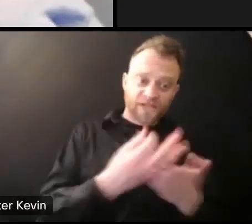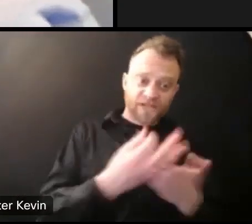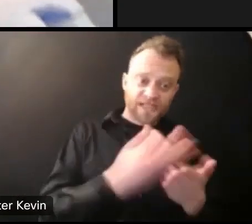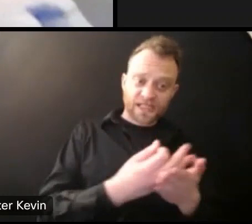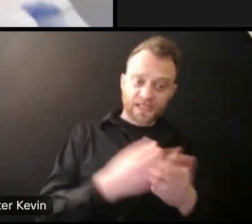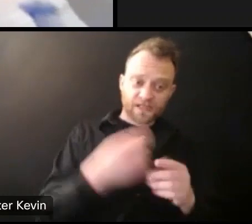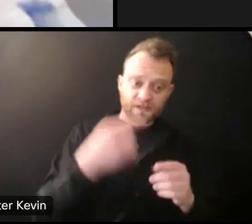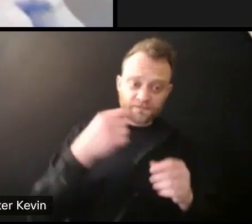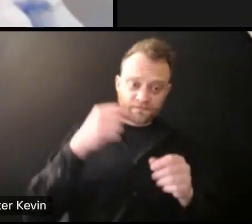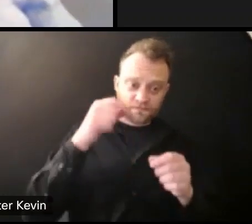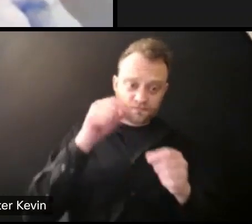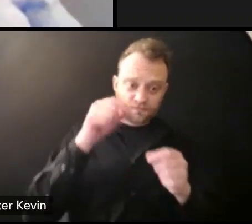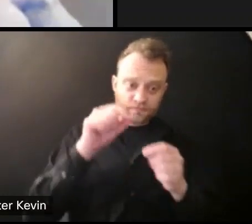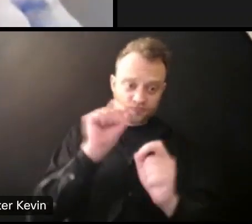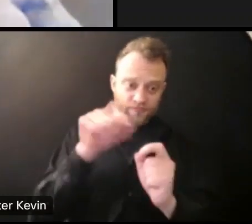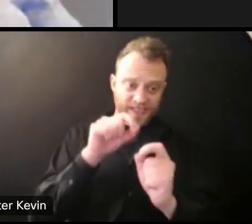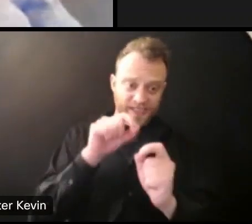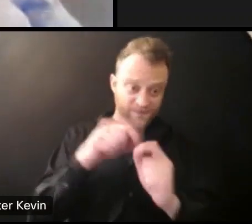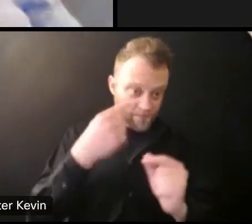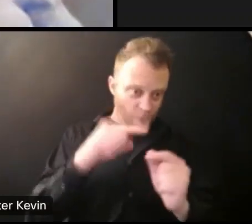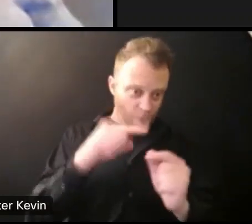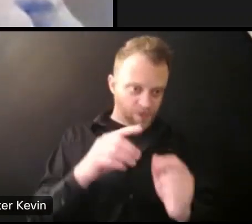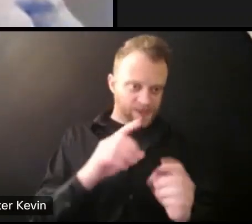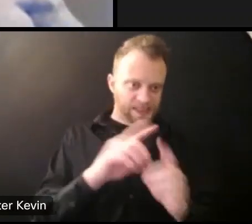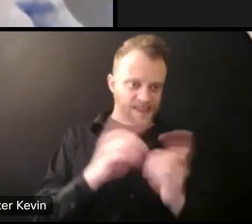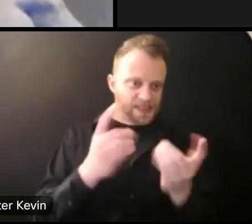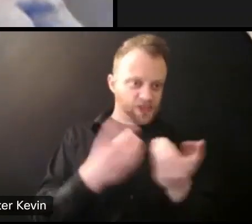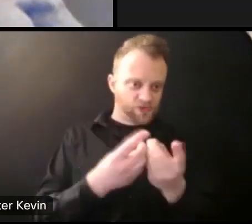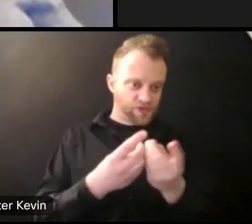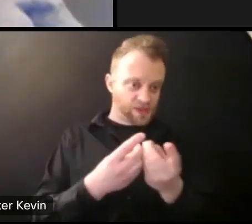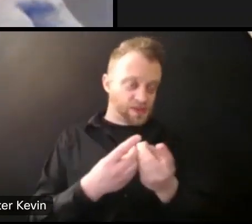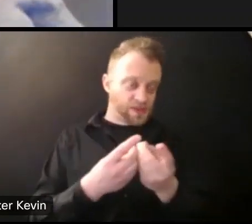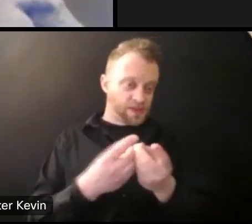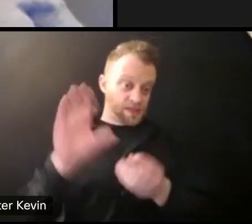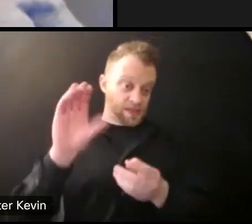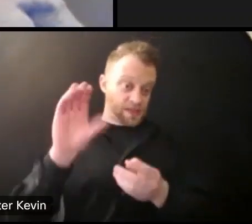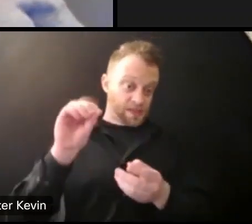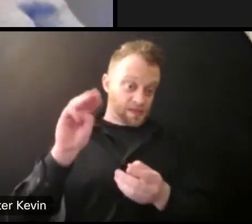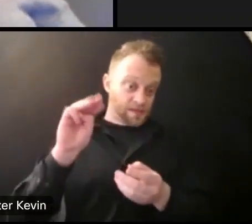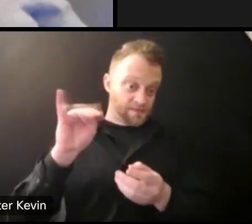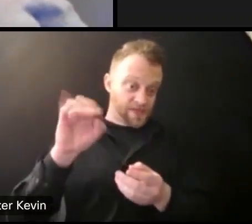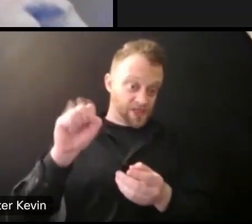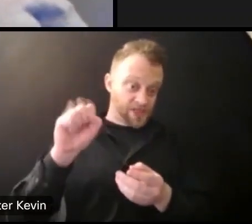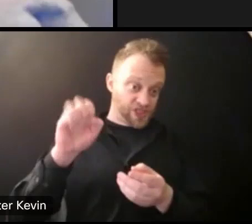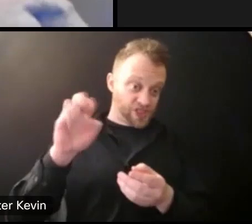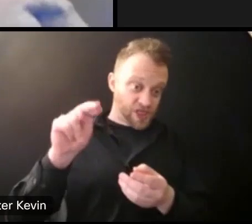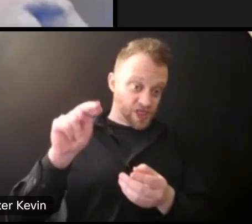the funds for the Commission can be used to put flyers down one street in the Commission.